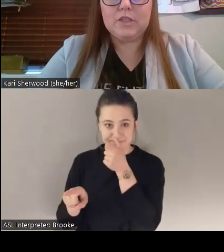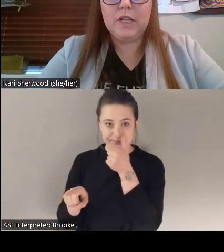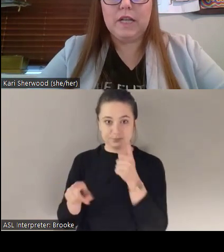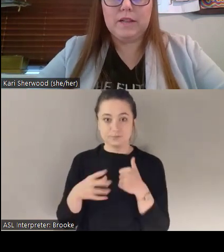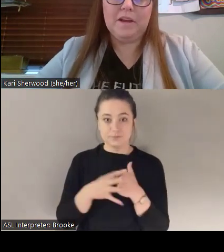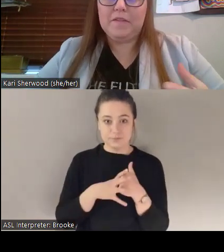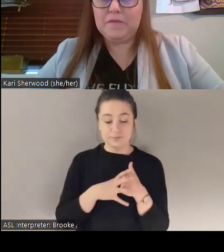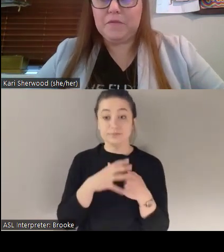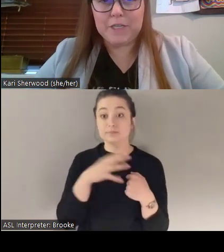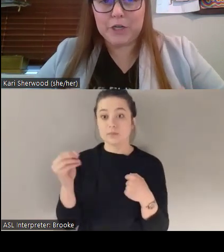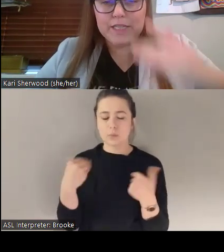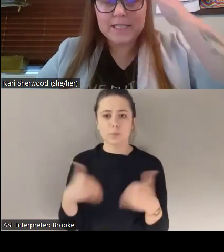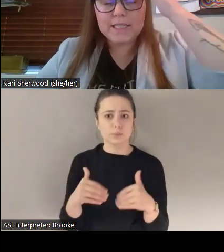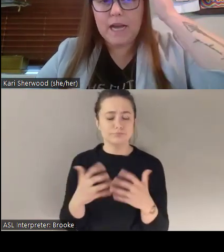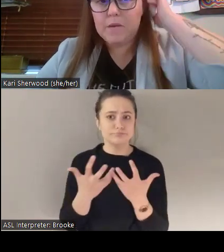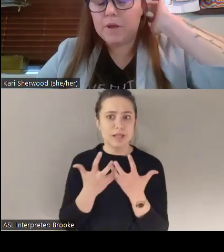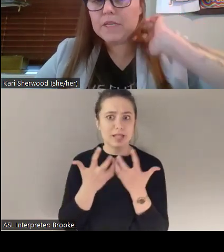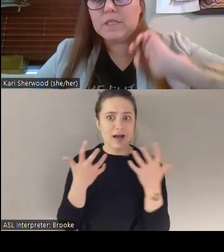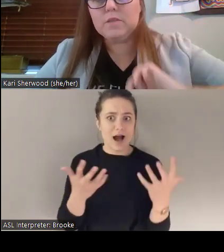there's a lot of information on this slide but this is